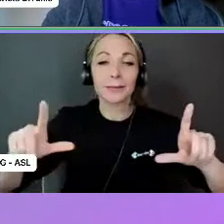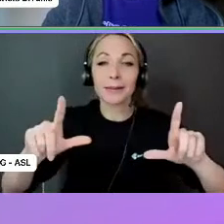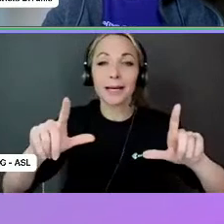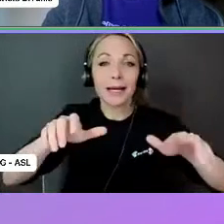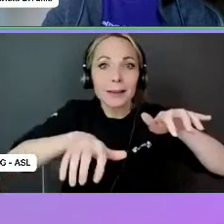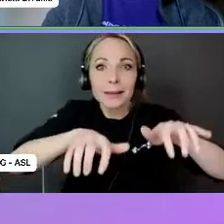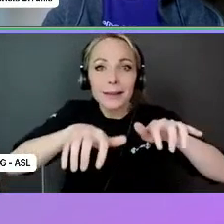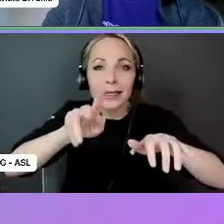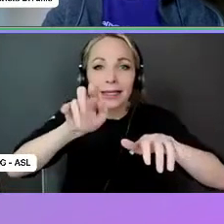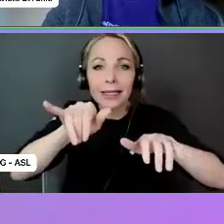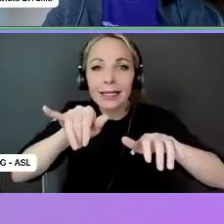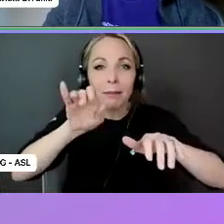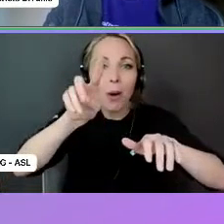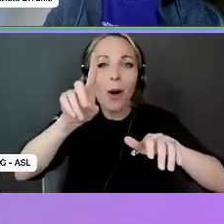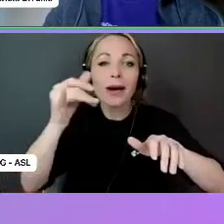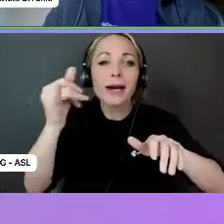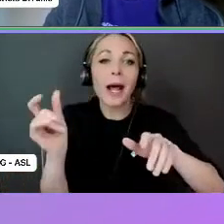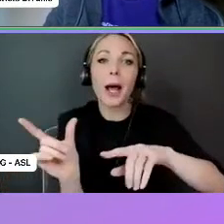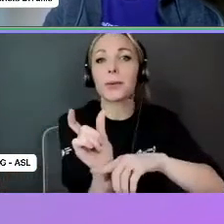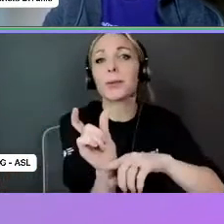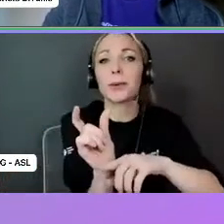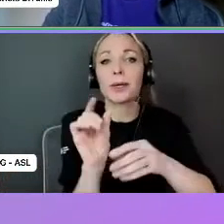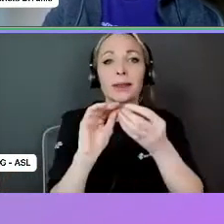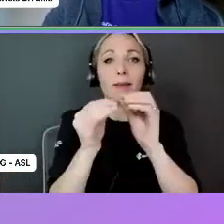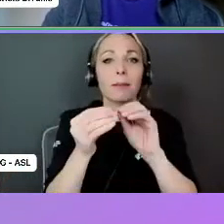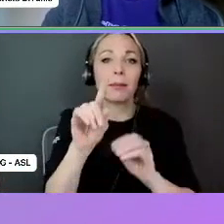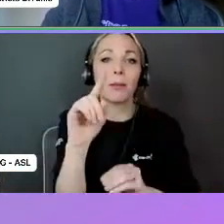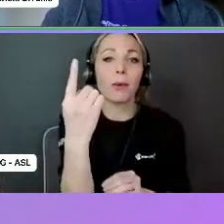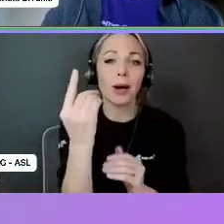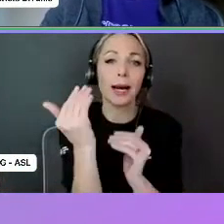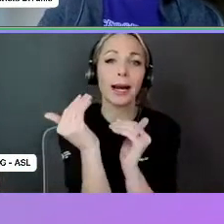on the screen, and because there are fewer risky